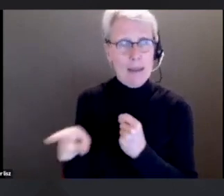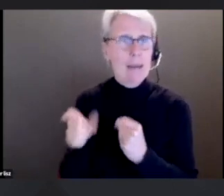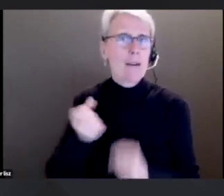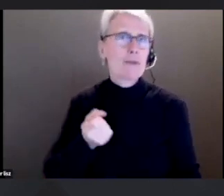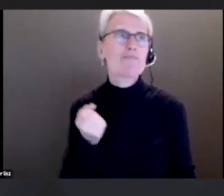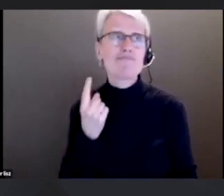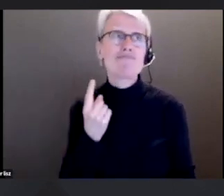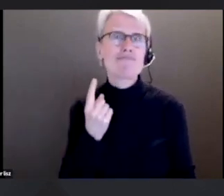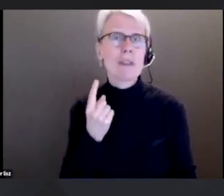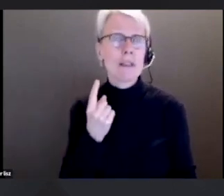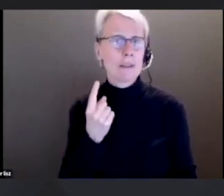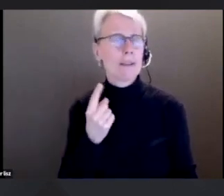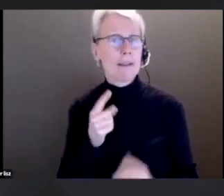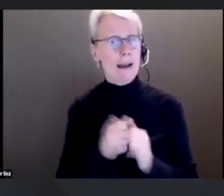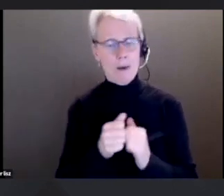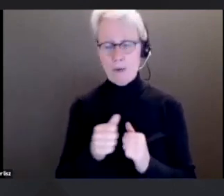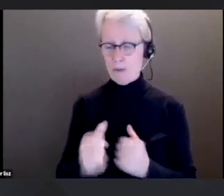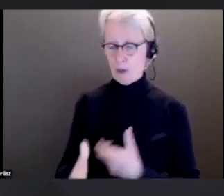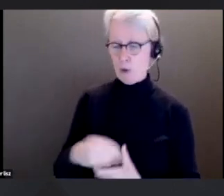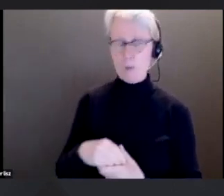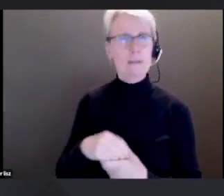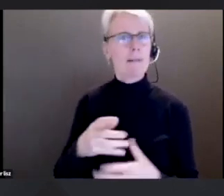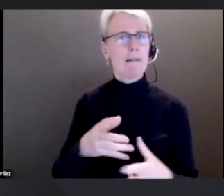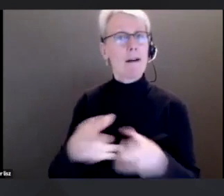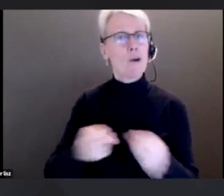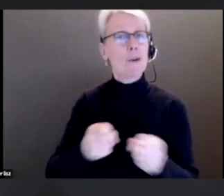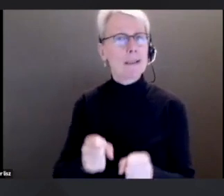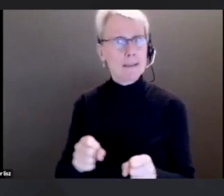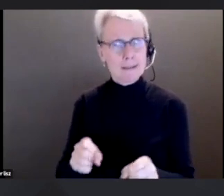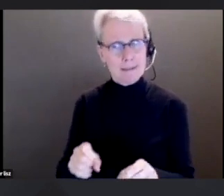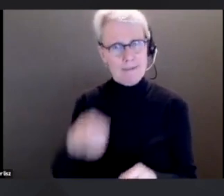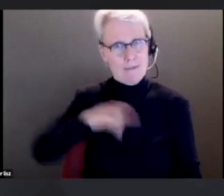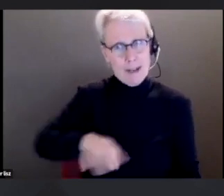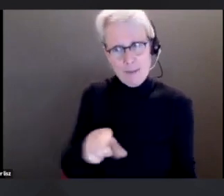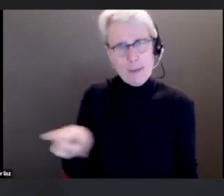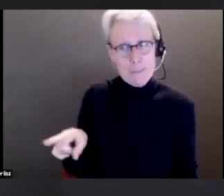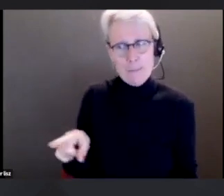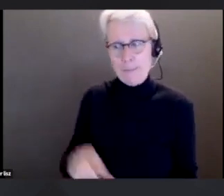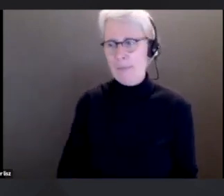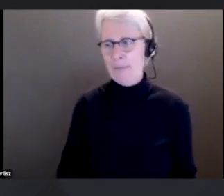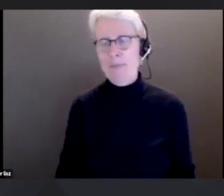Yeah, I would agree totally with you, Tonya. I think making sure that there's total team buy-in,